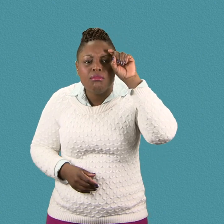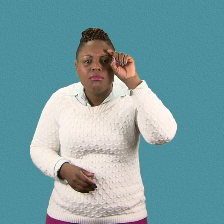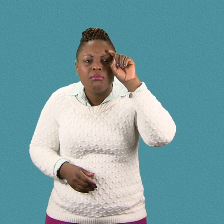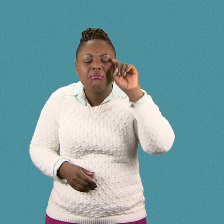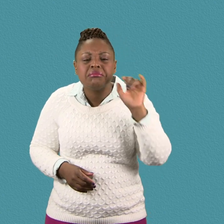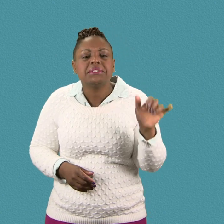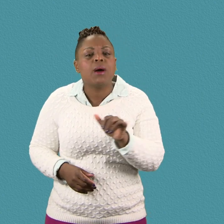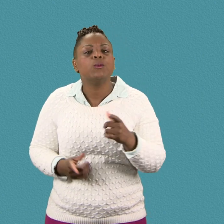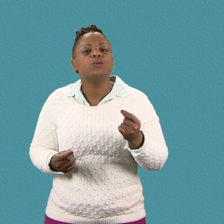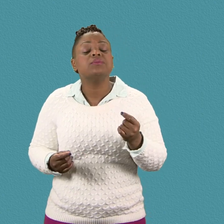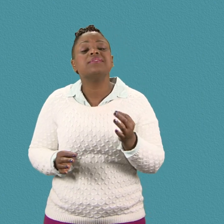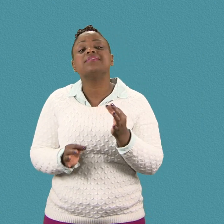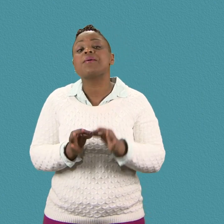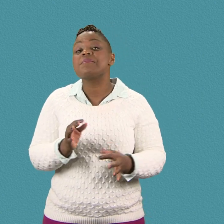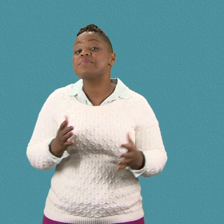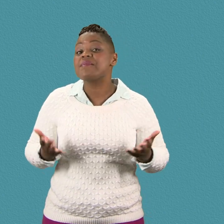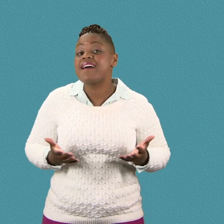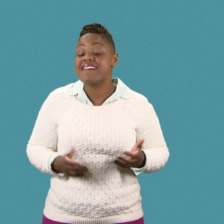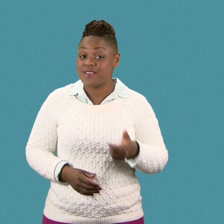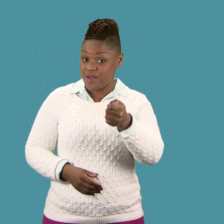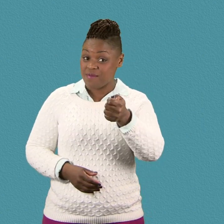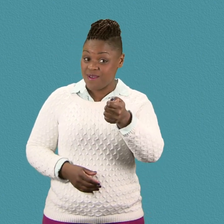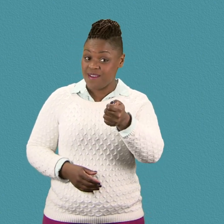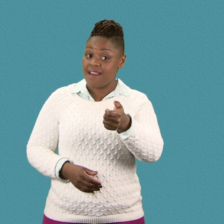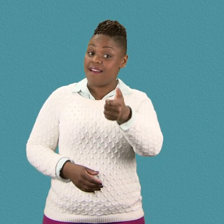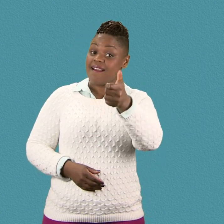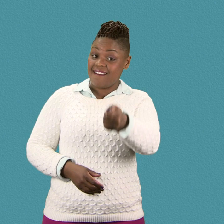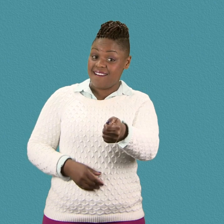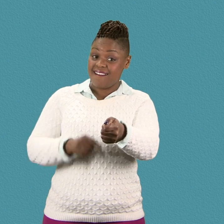is to "rescan" your television set for available channels.